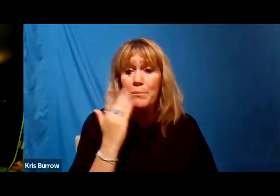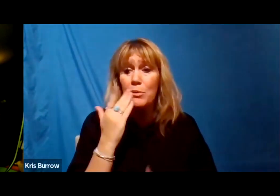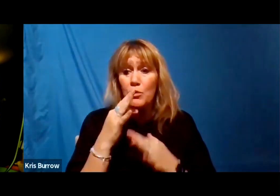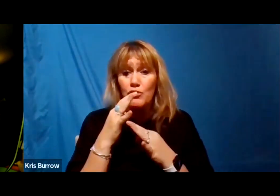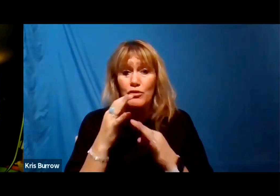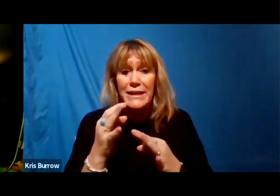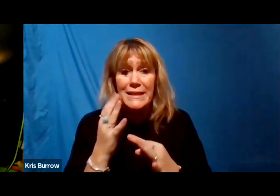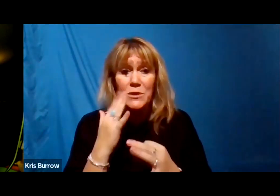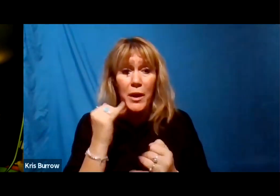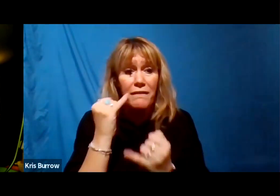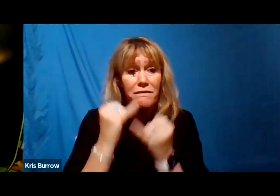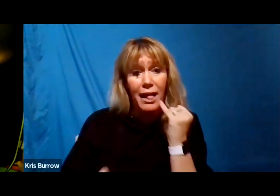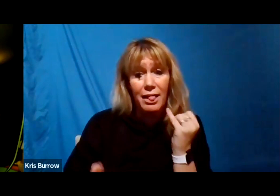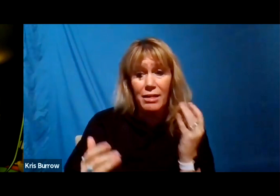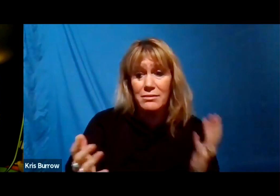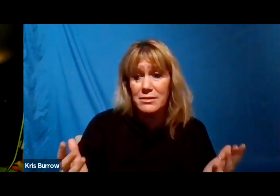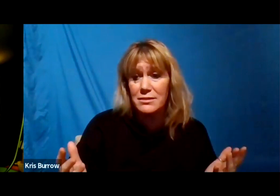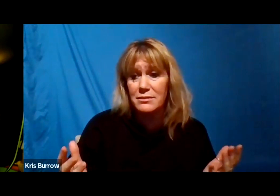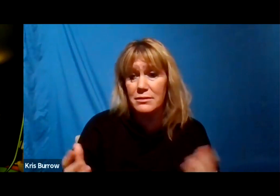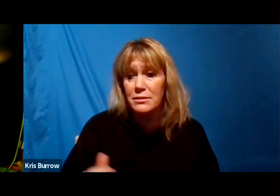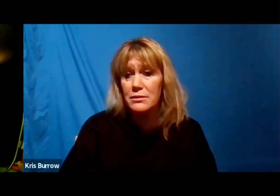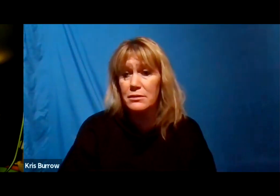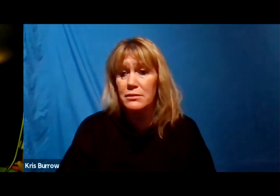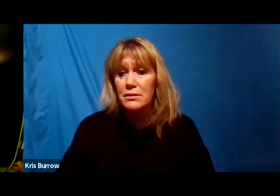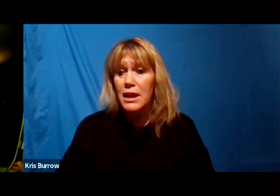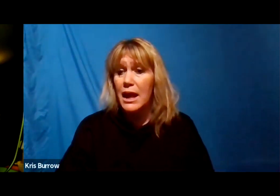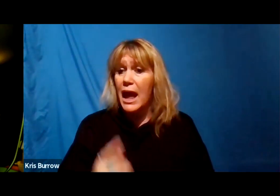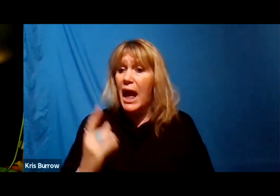Heart and flesh and head.